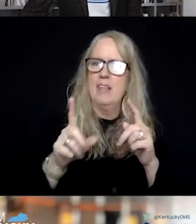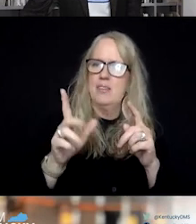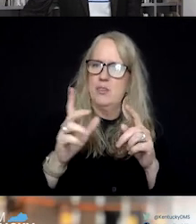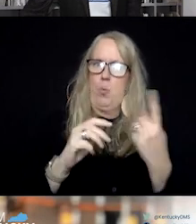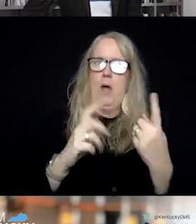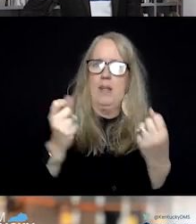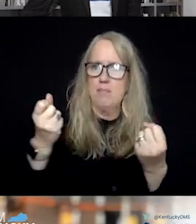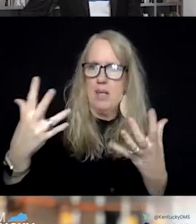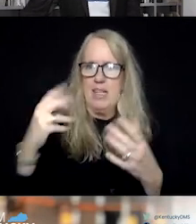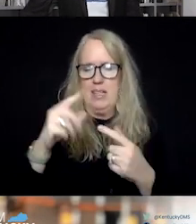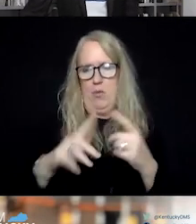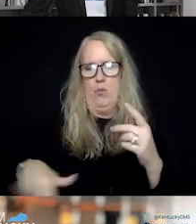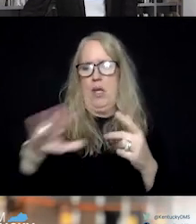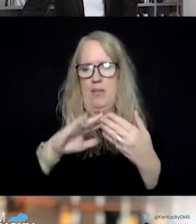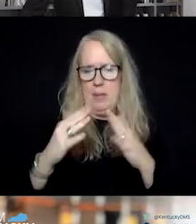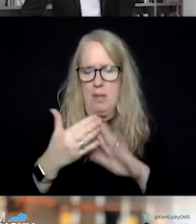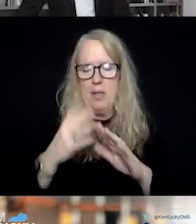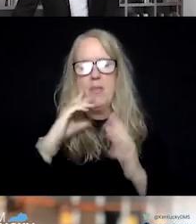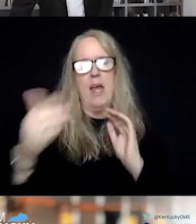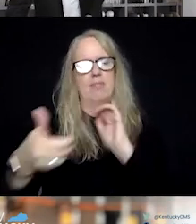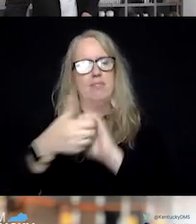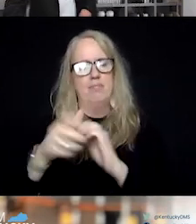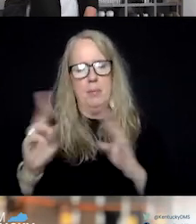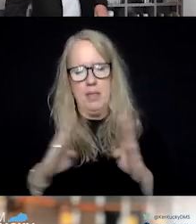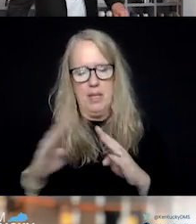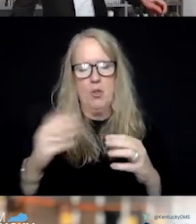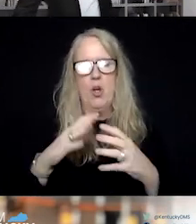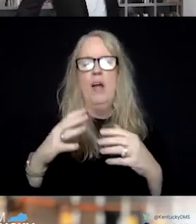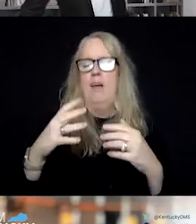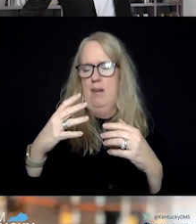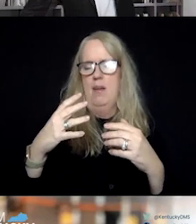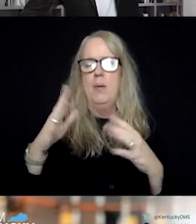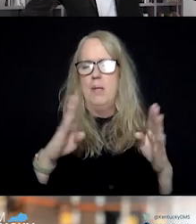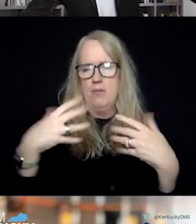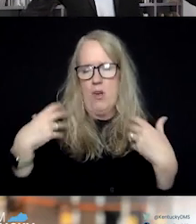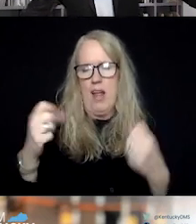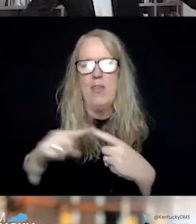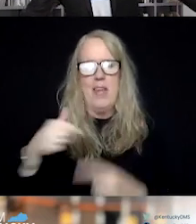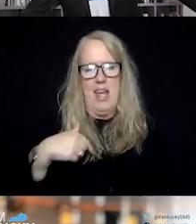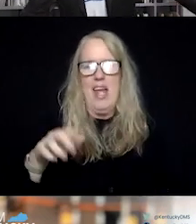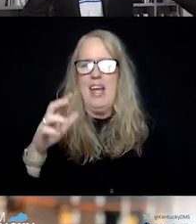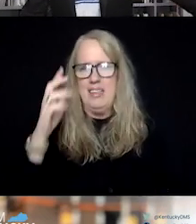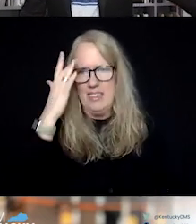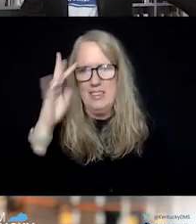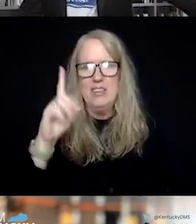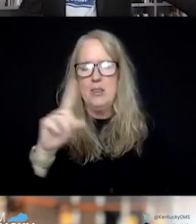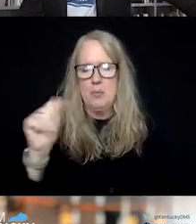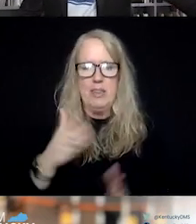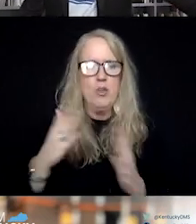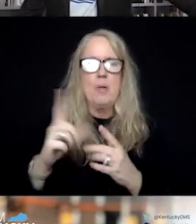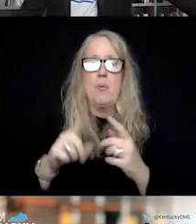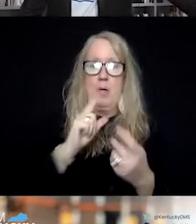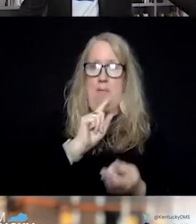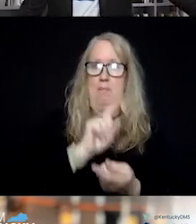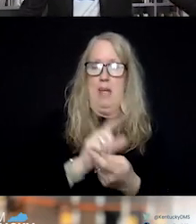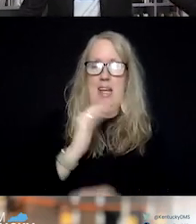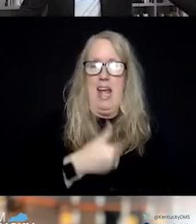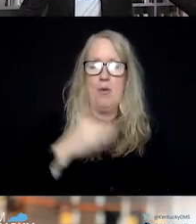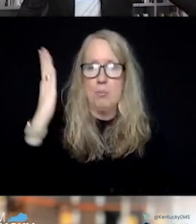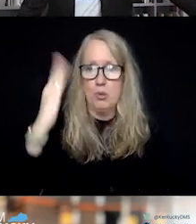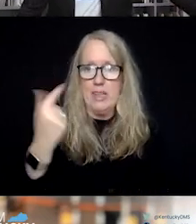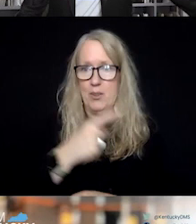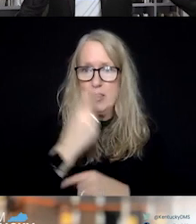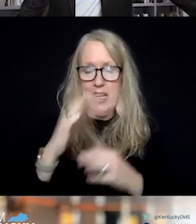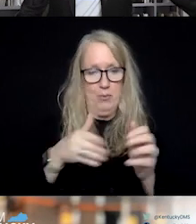IN PARTNERSHIP WITH DEPART OF BEHAVIORAL HEALTH SERVICES.